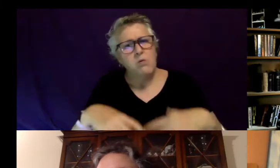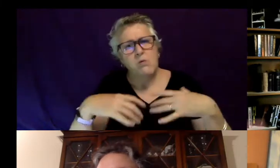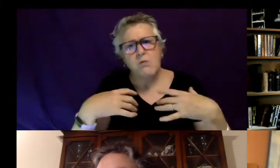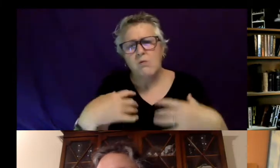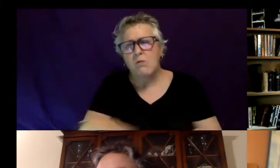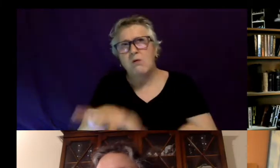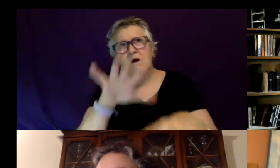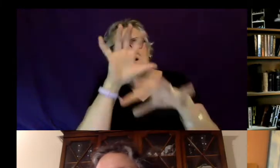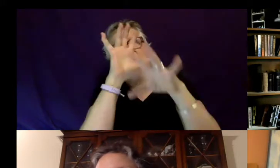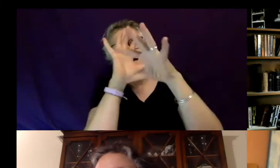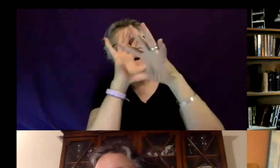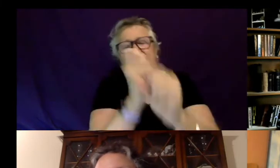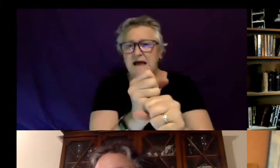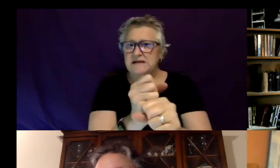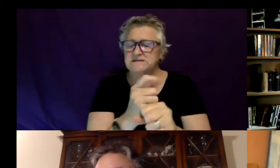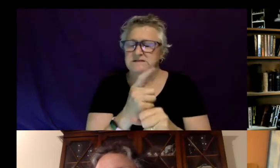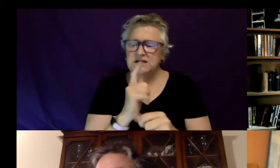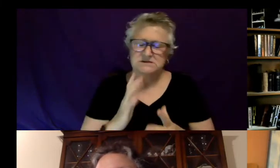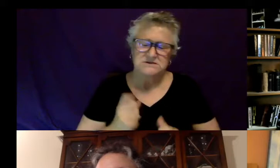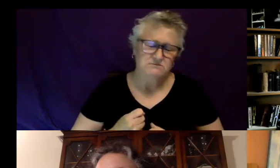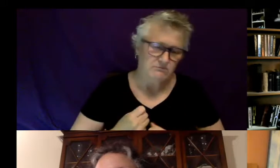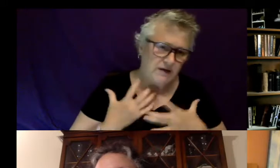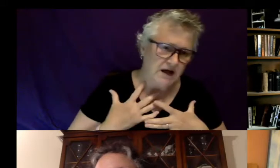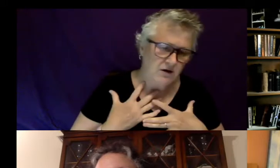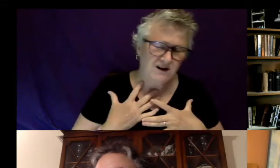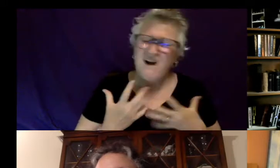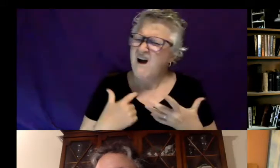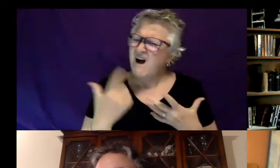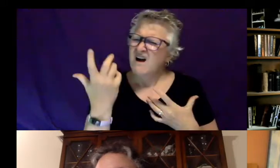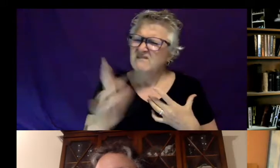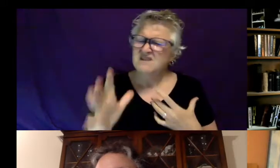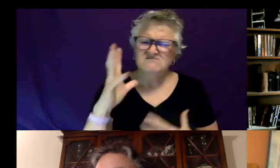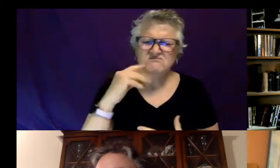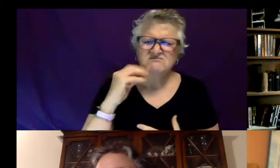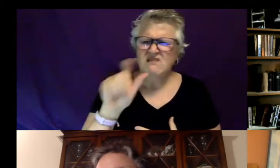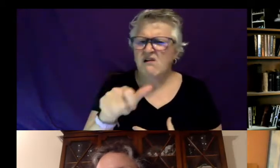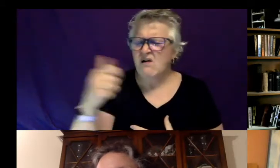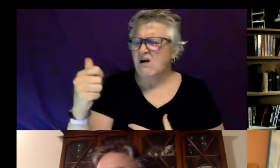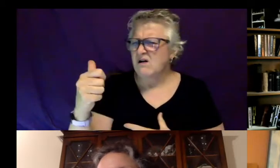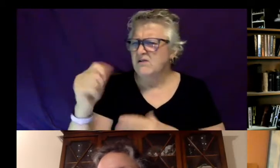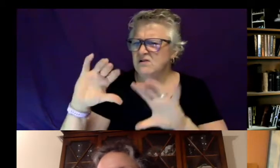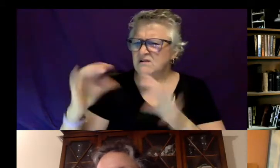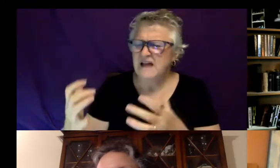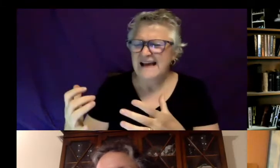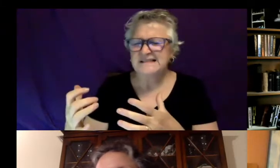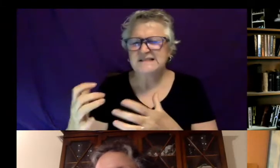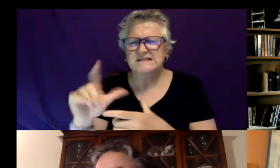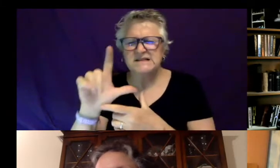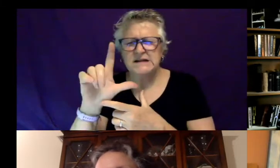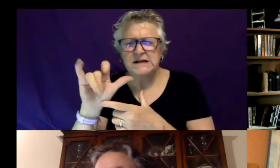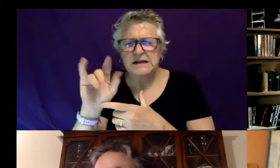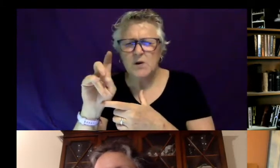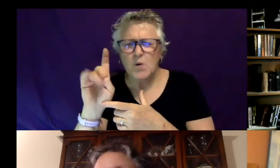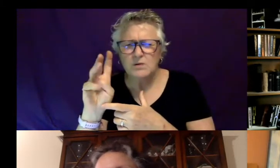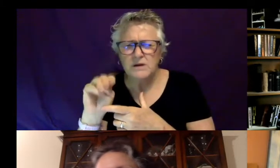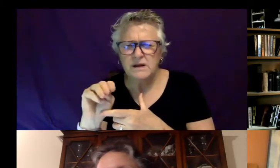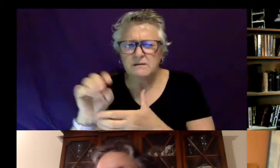And you know, I'd done some other classes, with drawing and linoleum cutting and light print making, things when I was younger,